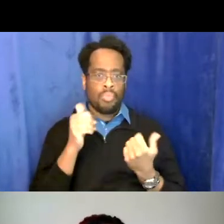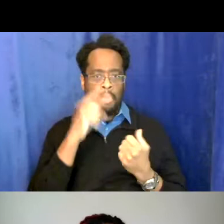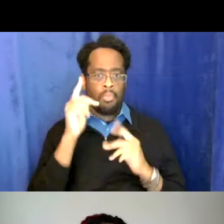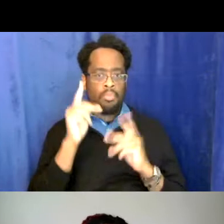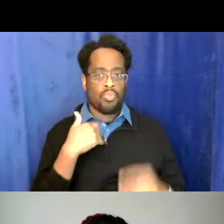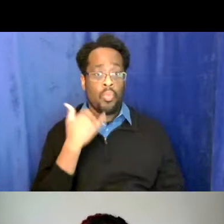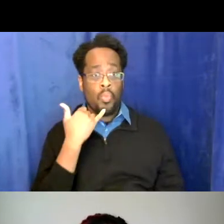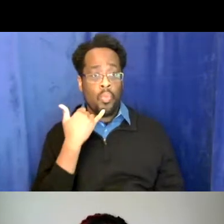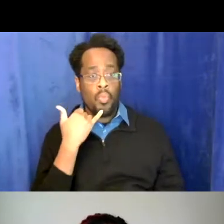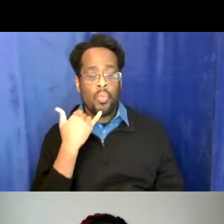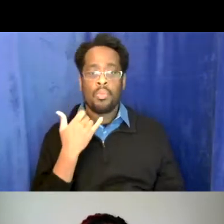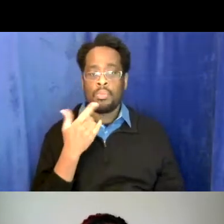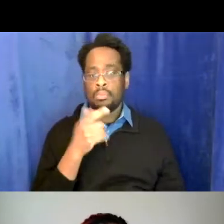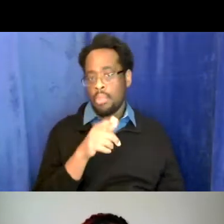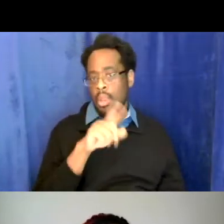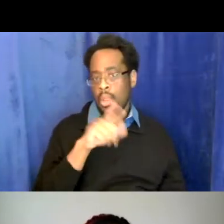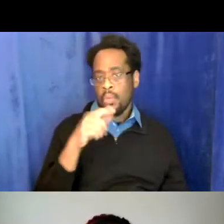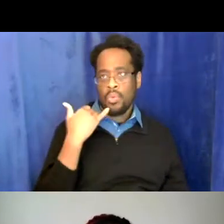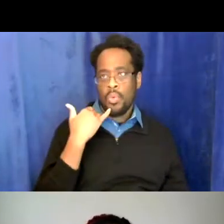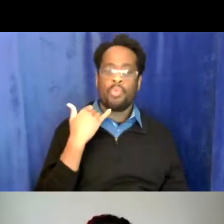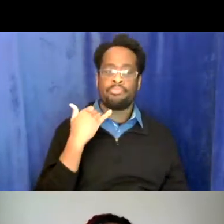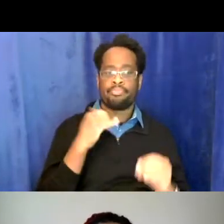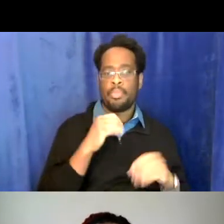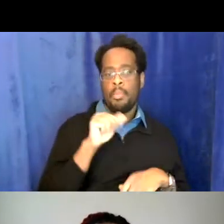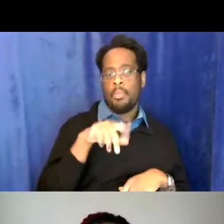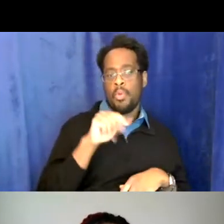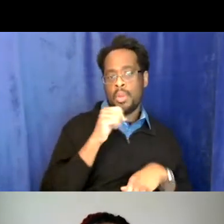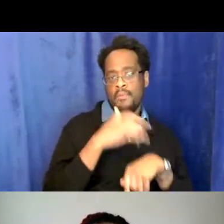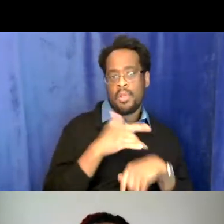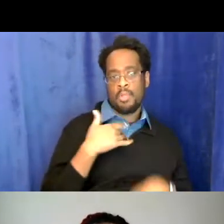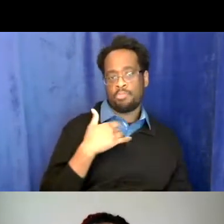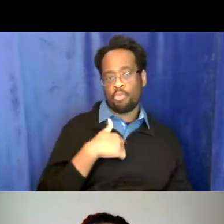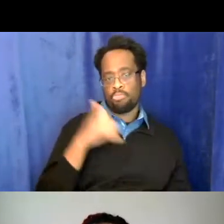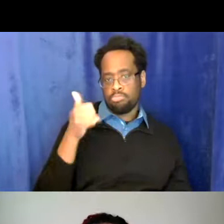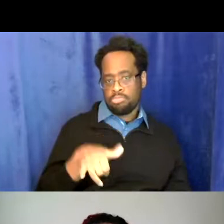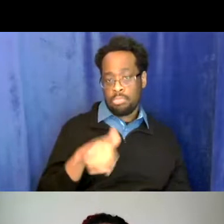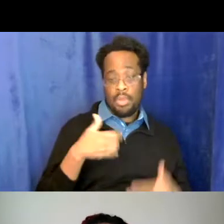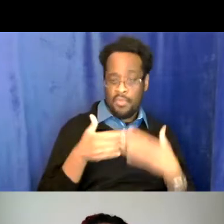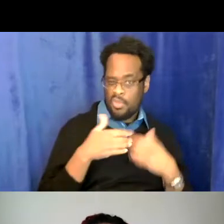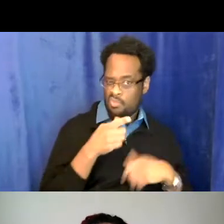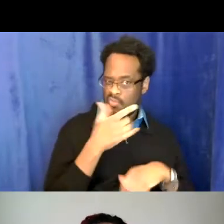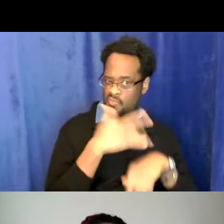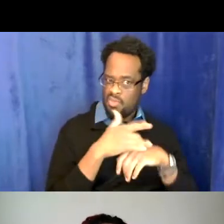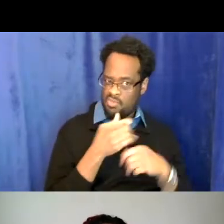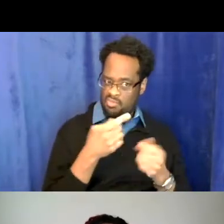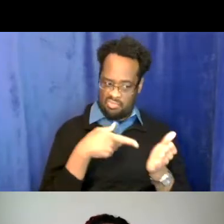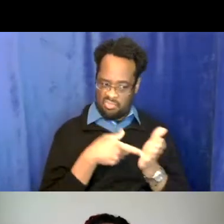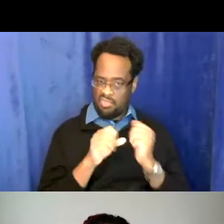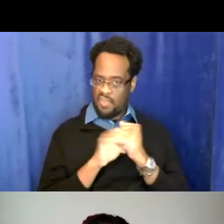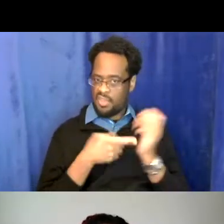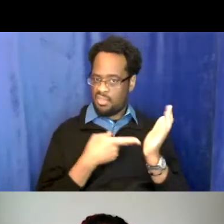and who socializes with black community may call, and the landlord may say, "No. No apartment available."